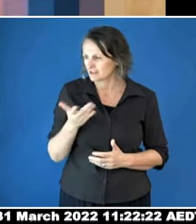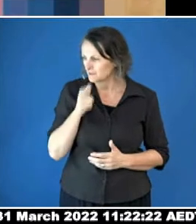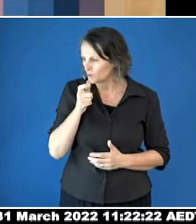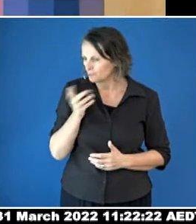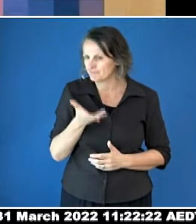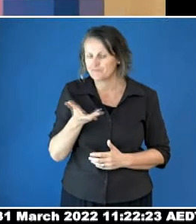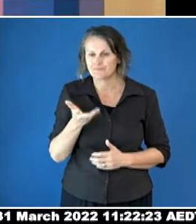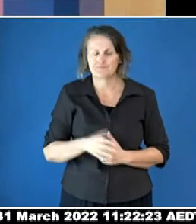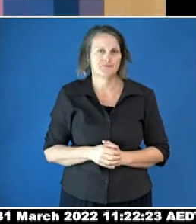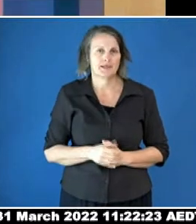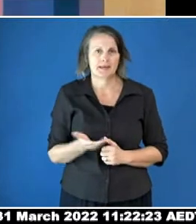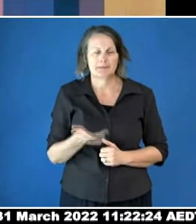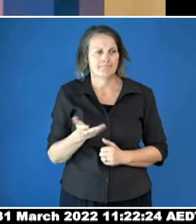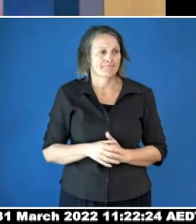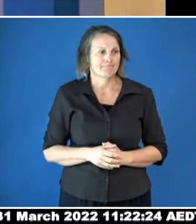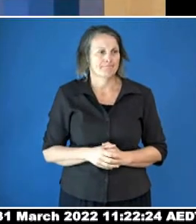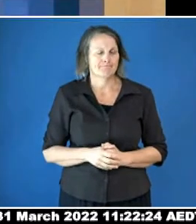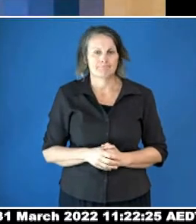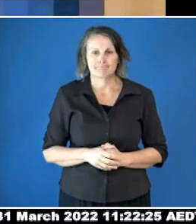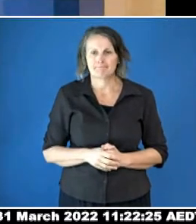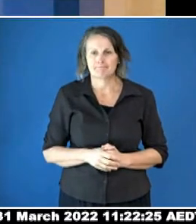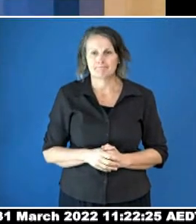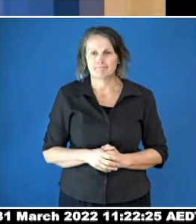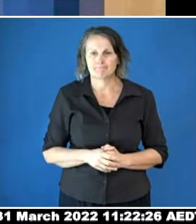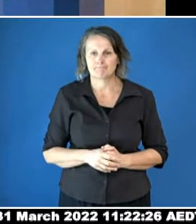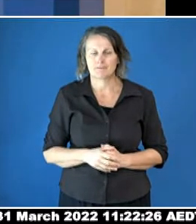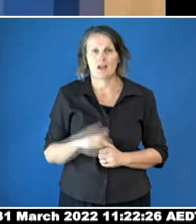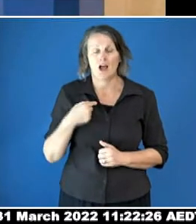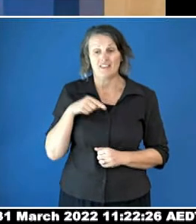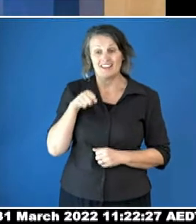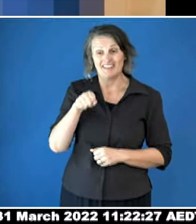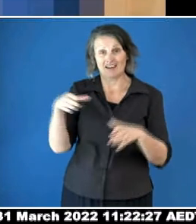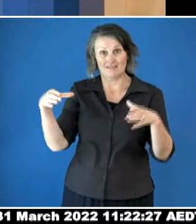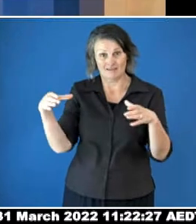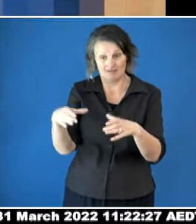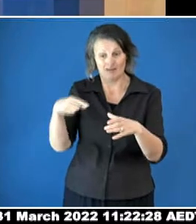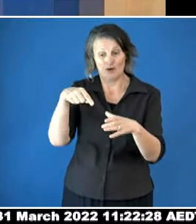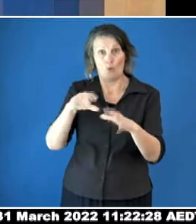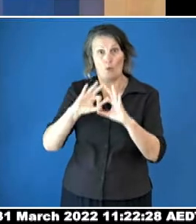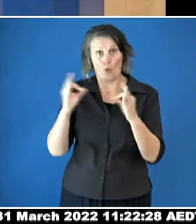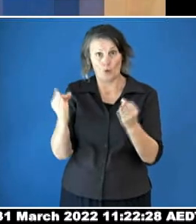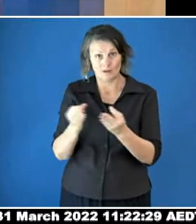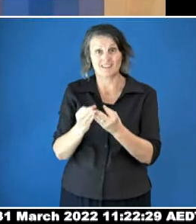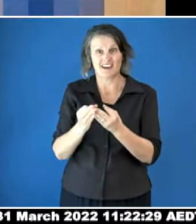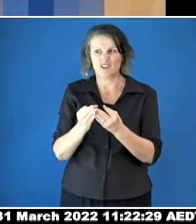What's the word? It came under the umbrella of a very big organisation a few years ago,